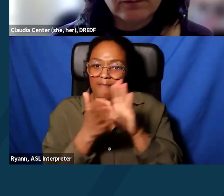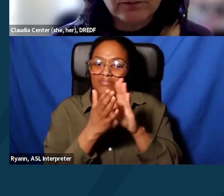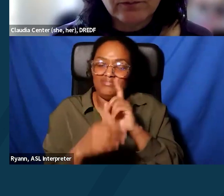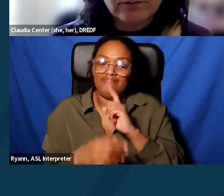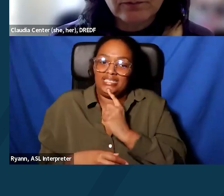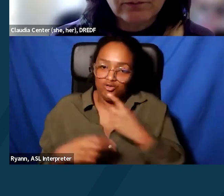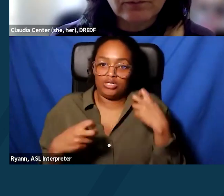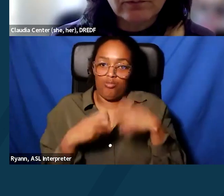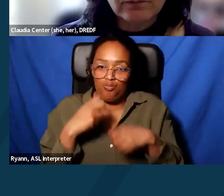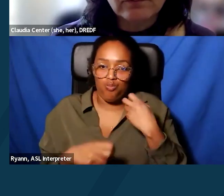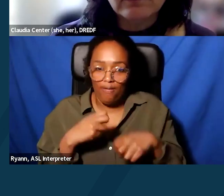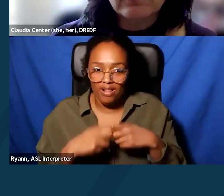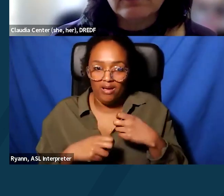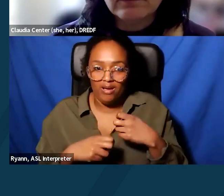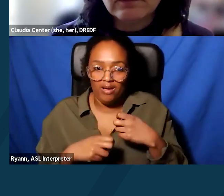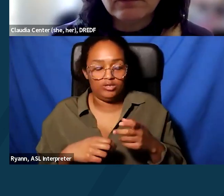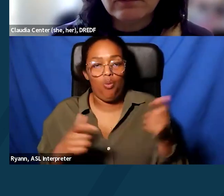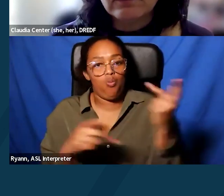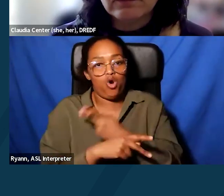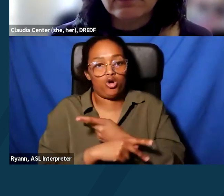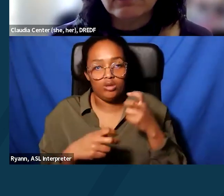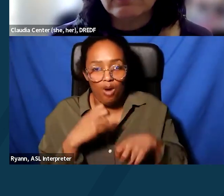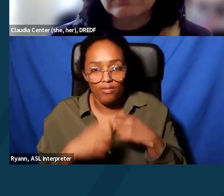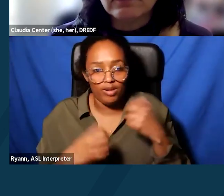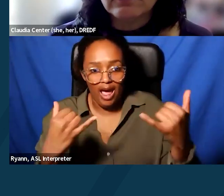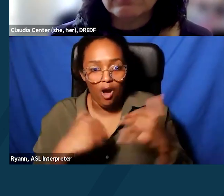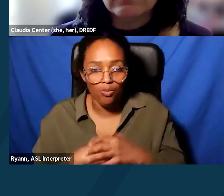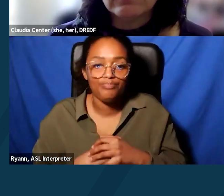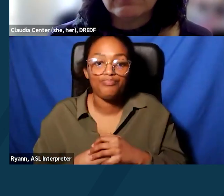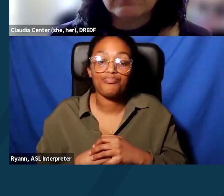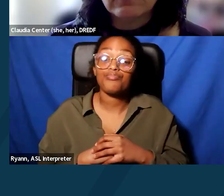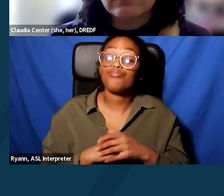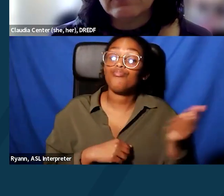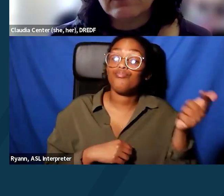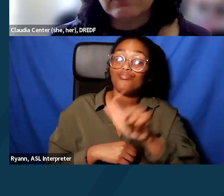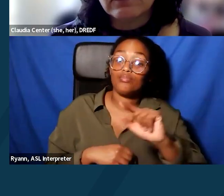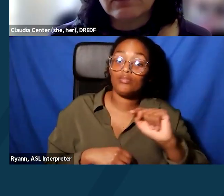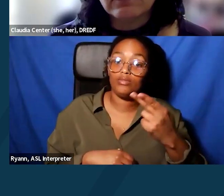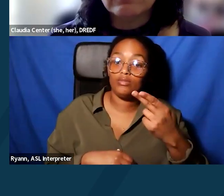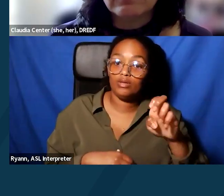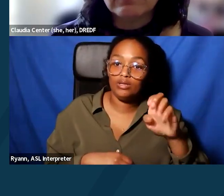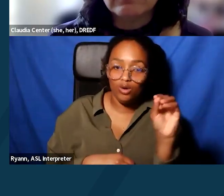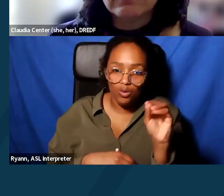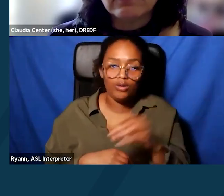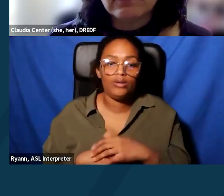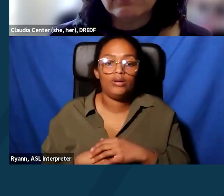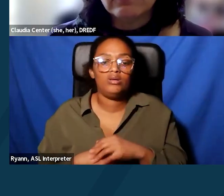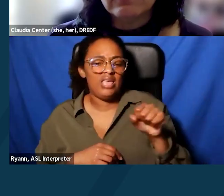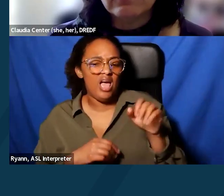to the institutional bias. I think sometimes we overlook. We already have proven it, it's not about money, right?